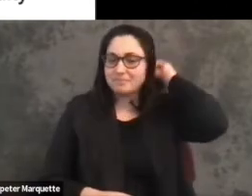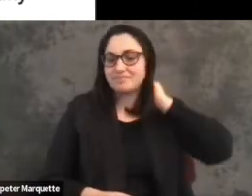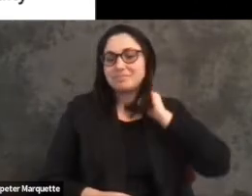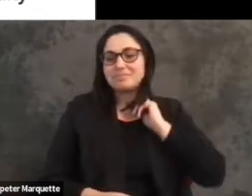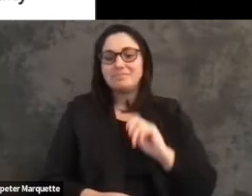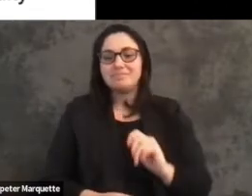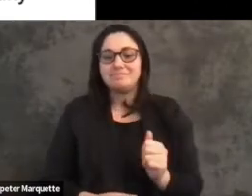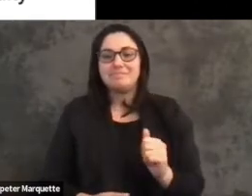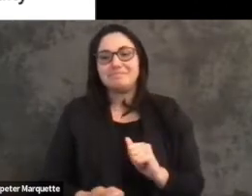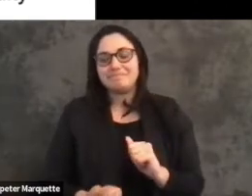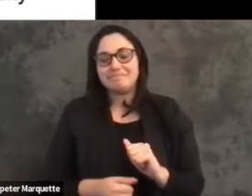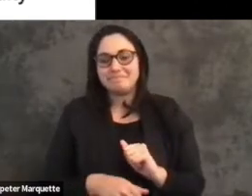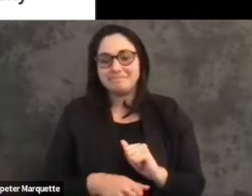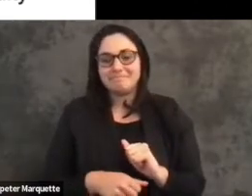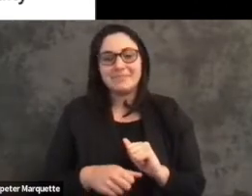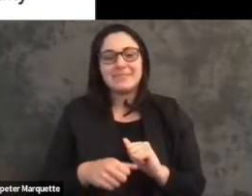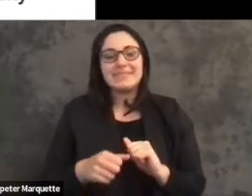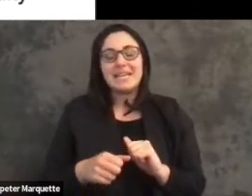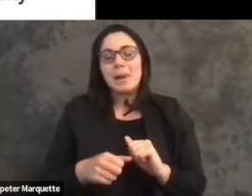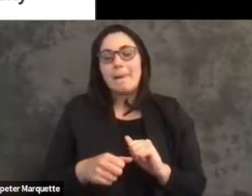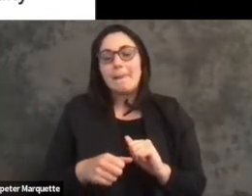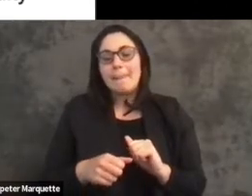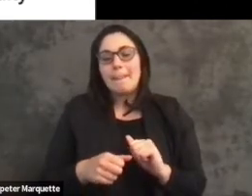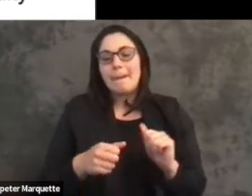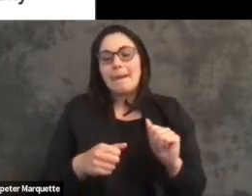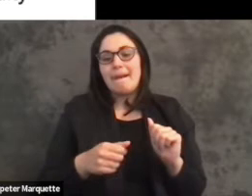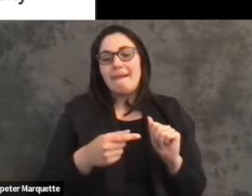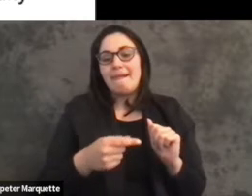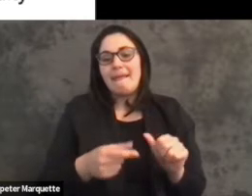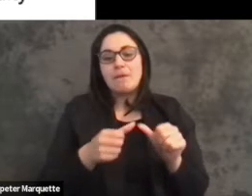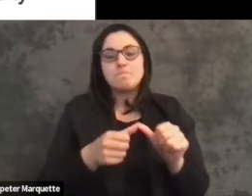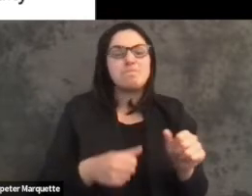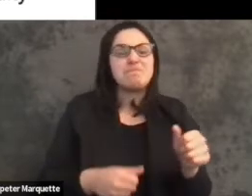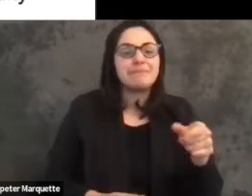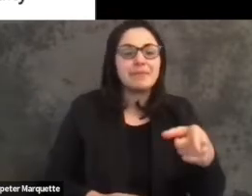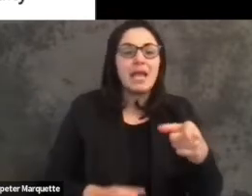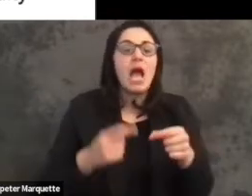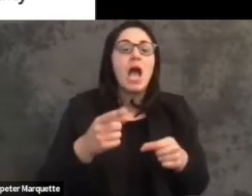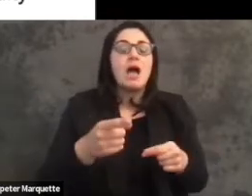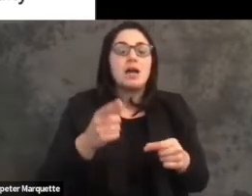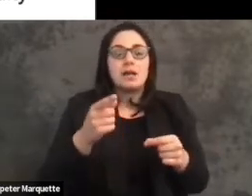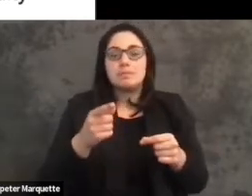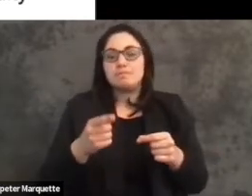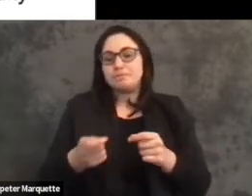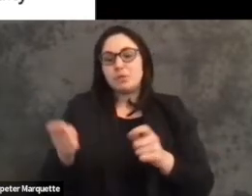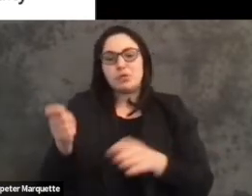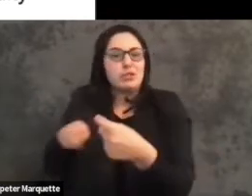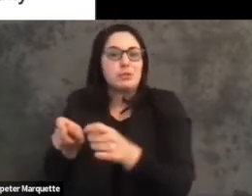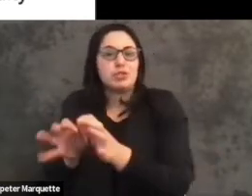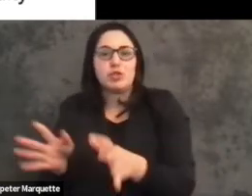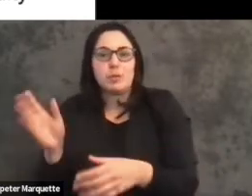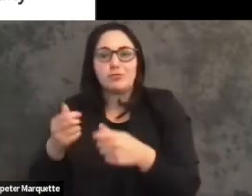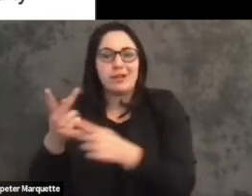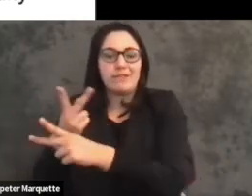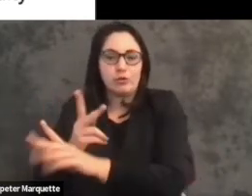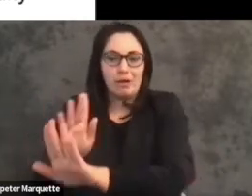with HIV are at risk for more severe manifestations of COVID-19. This slide shows some key issues